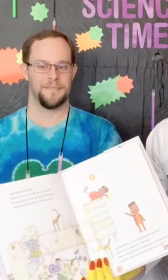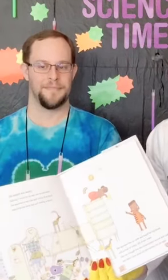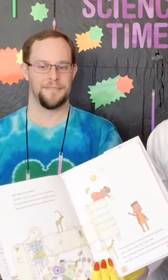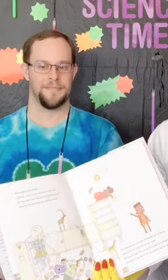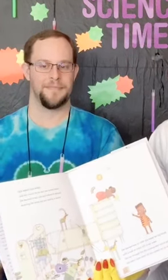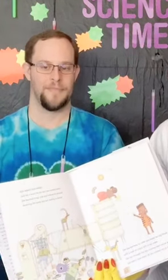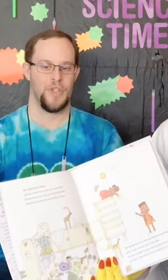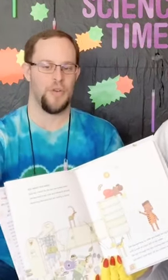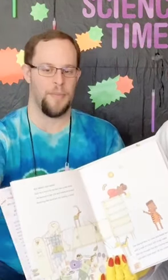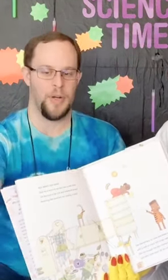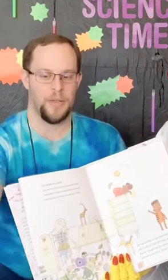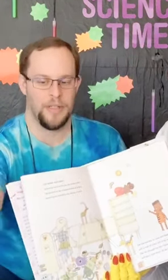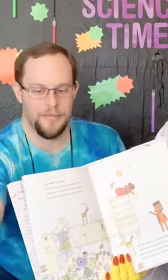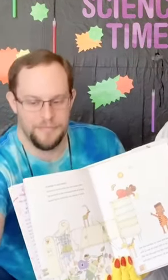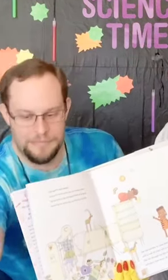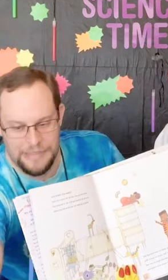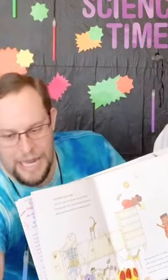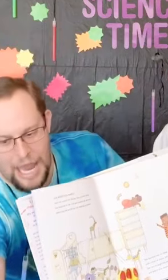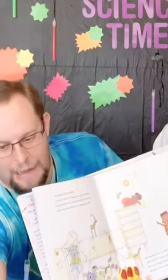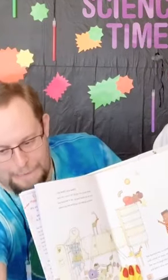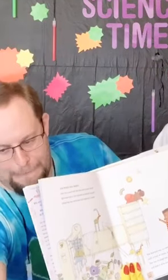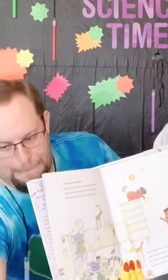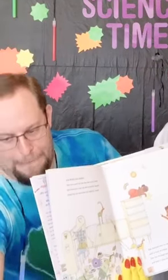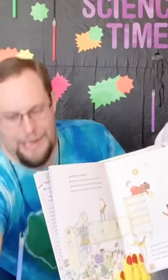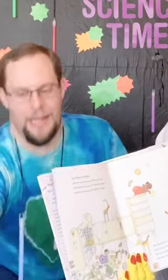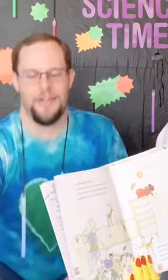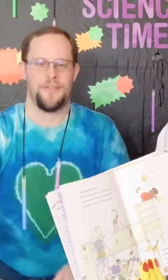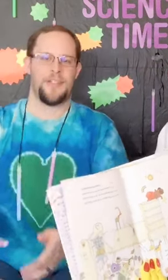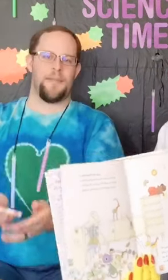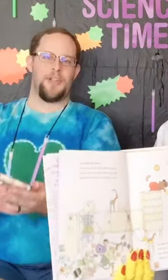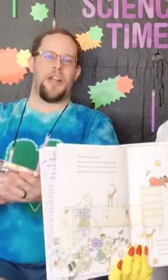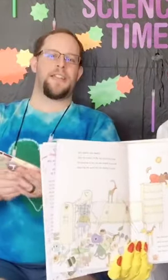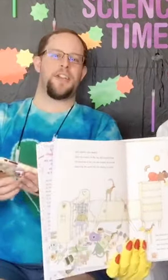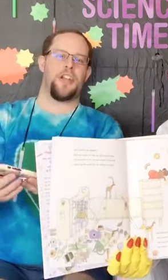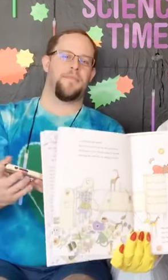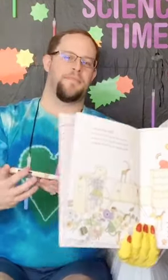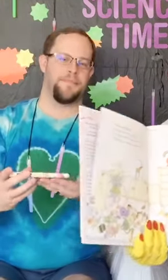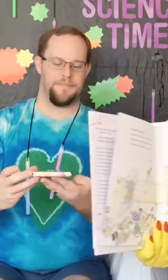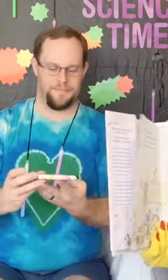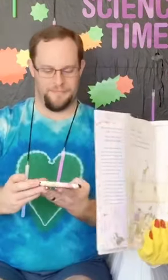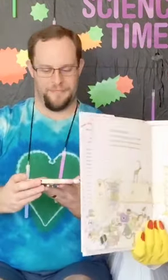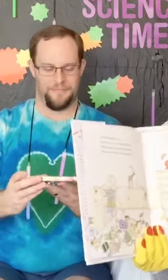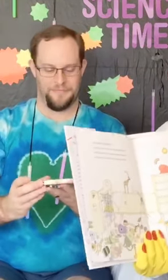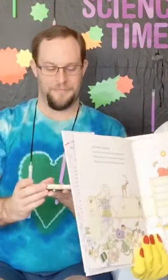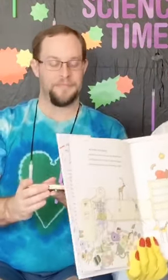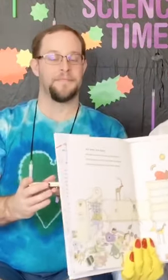come closer. AARON: Do you want me to hold it? UHH! Seamless transition.